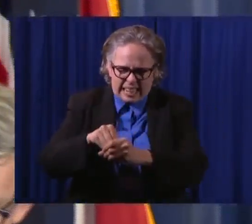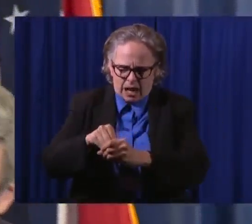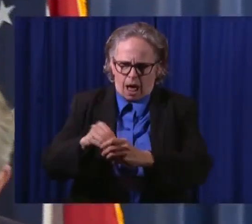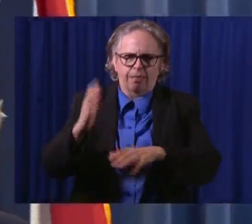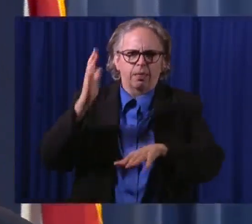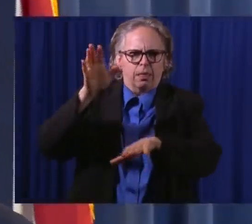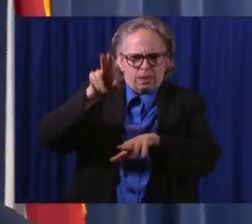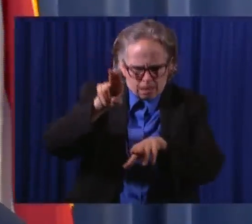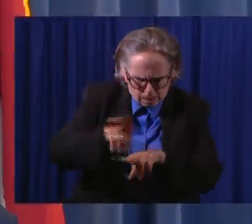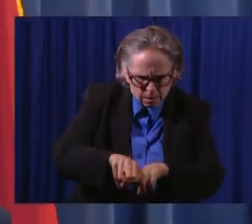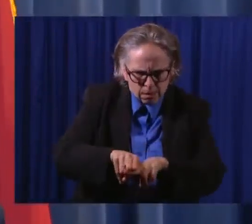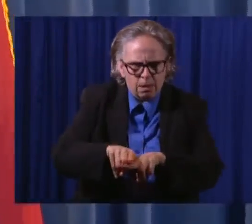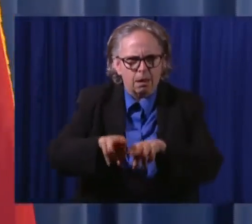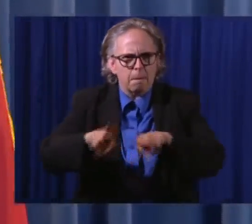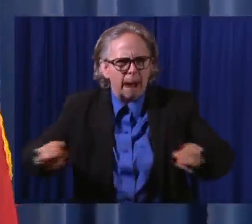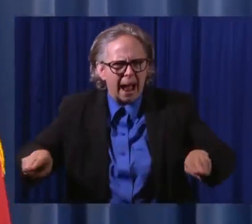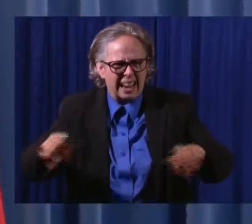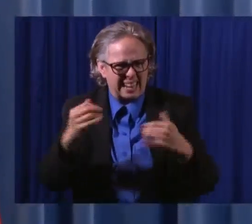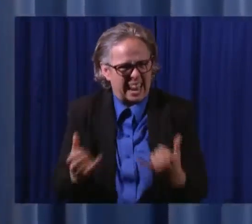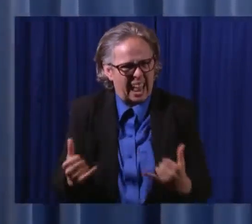THEY ARE JUST TO IS OCCUPIED